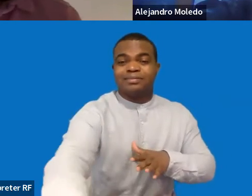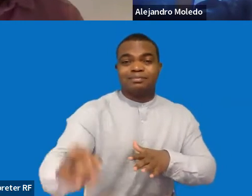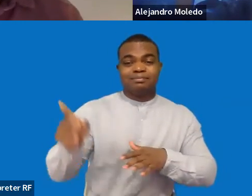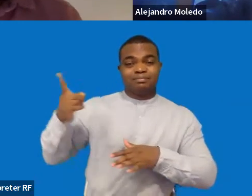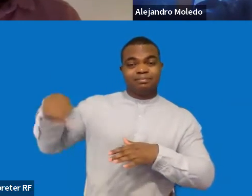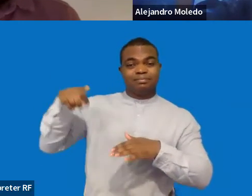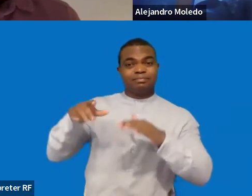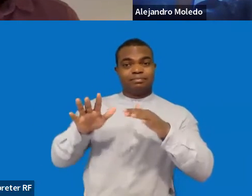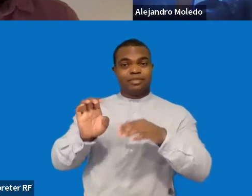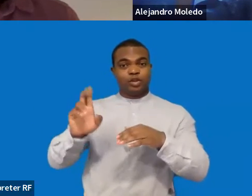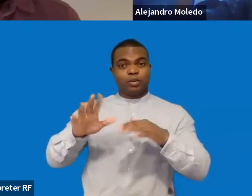so it makes our work,